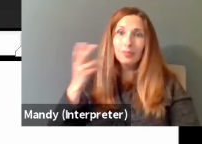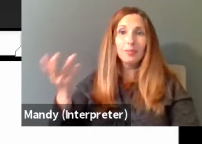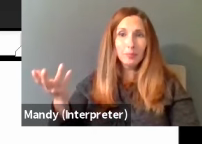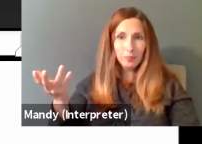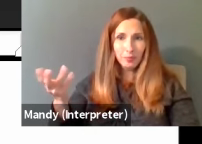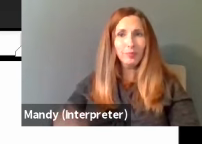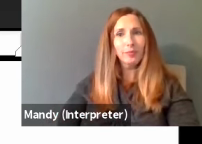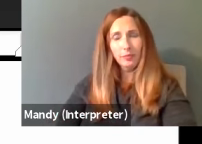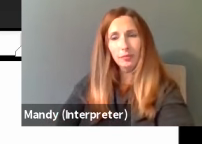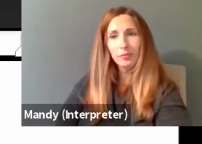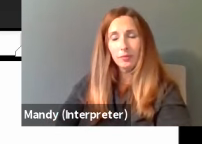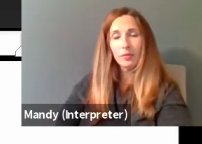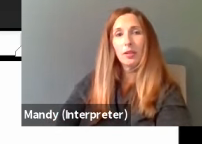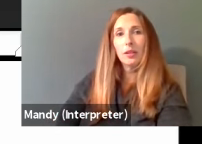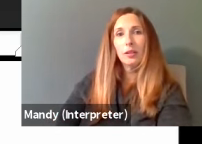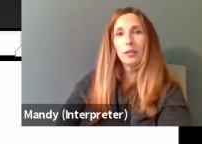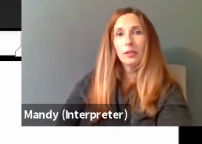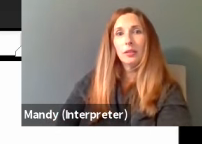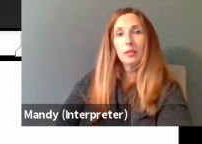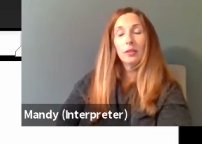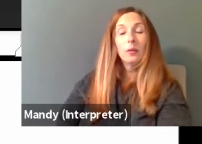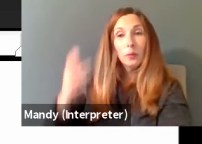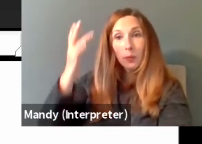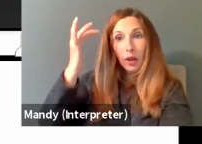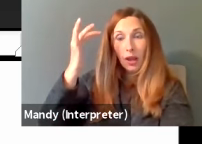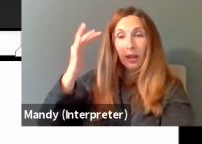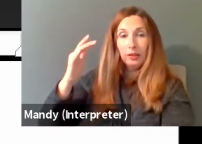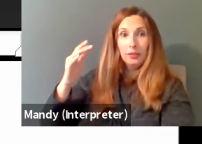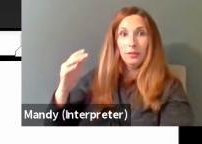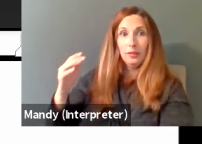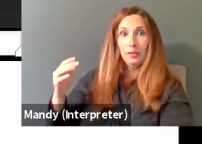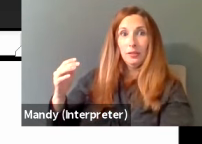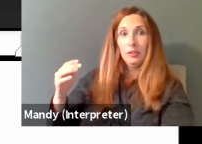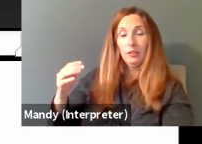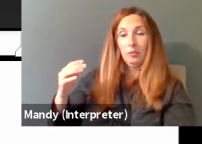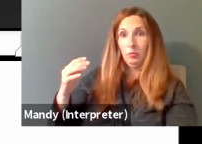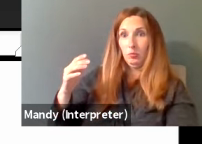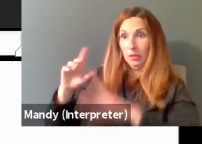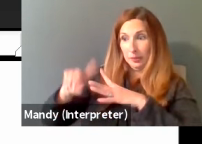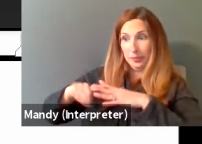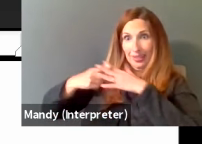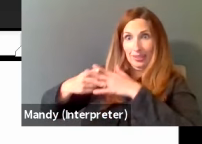because traditionally they weren't included in this planning process.